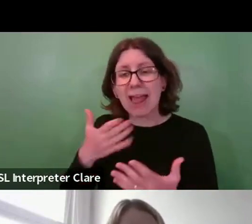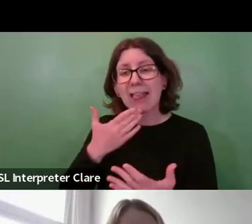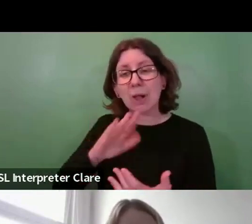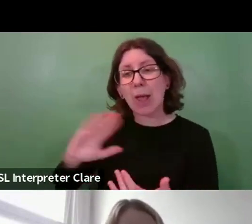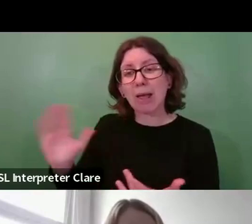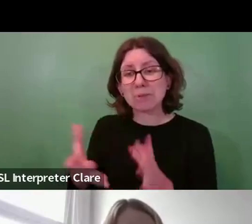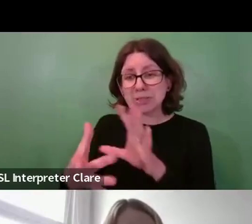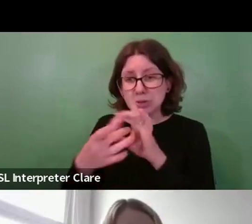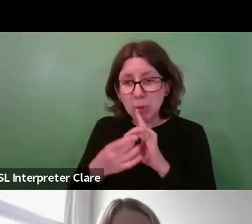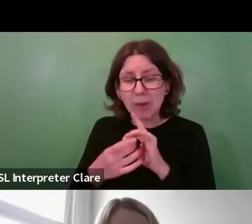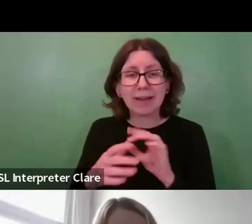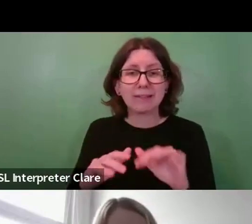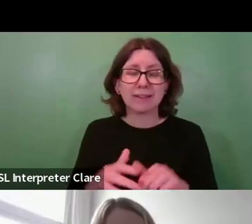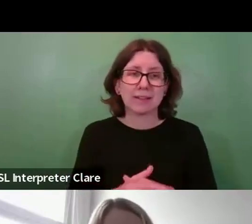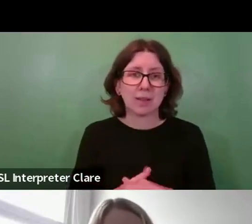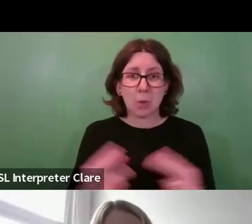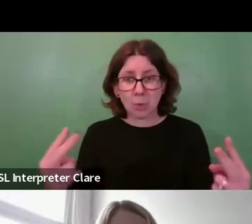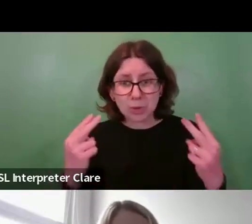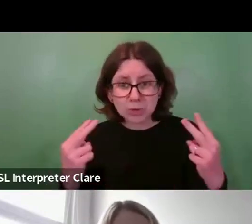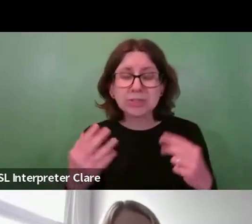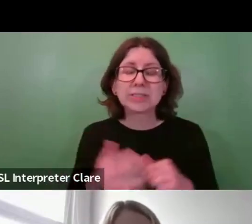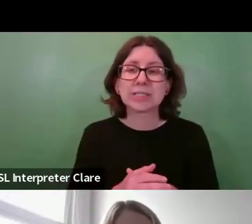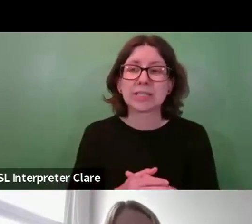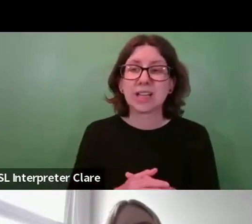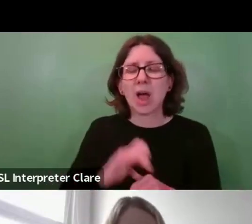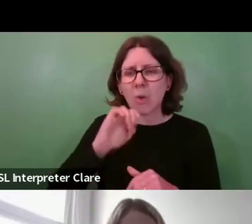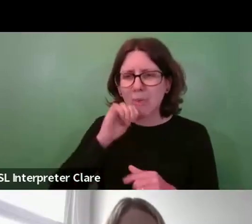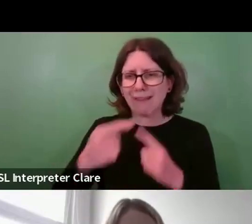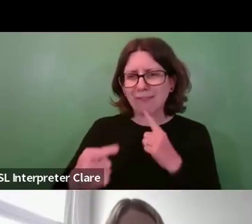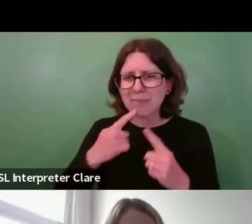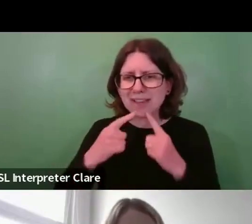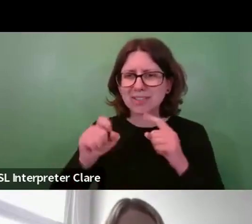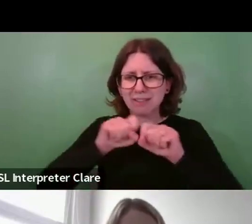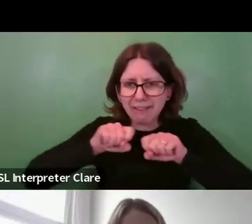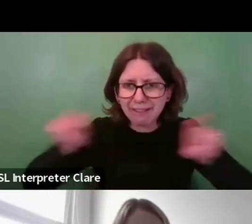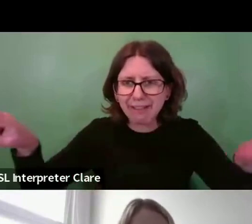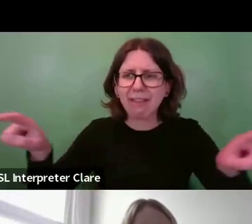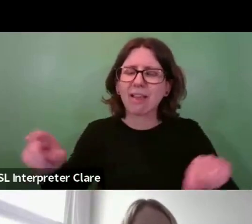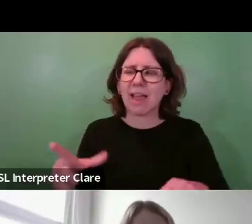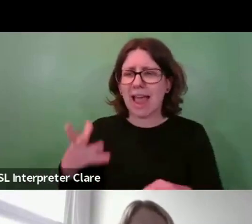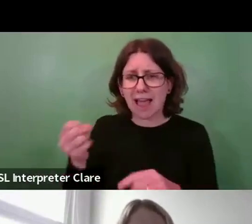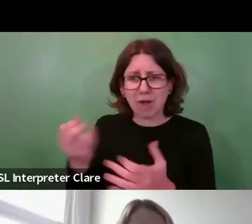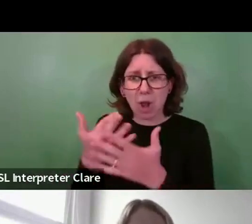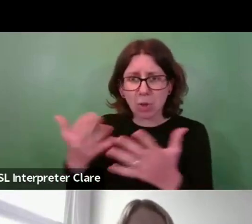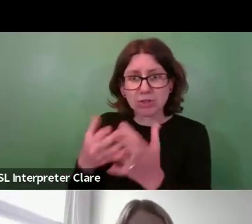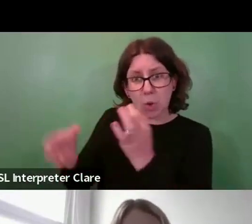We will, I can see as I say, we'll be sending through information, and I can see lots of comments and questions which we'll go through afterwards and see if